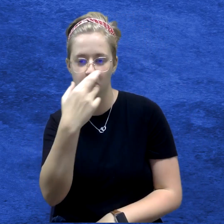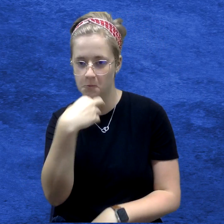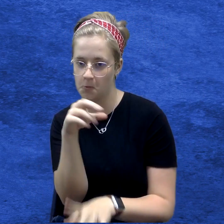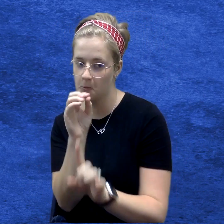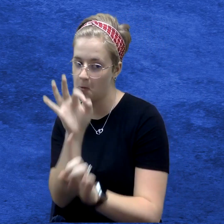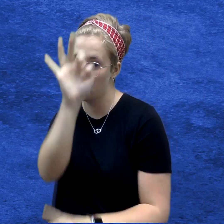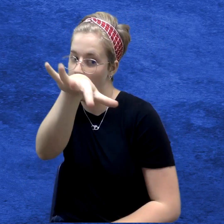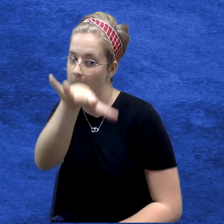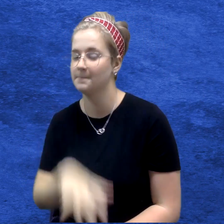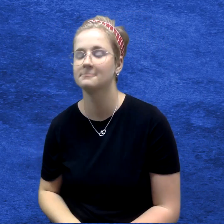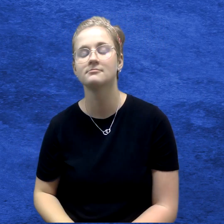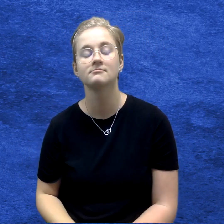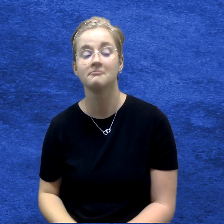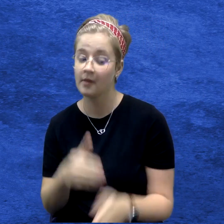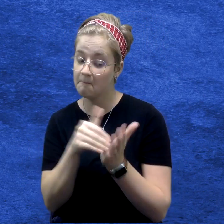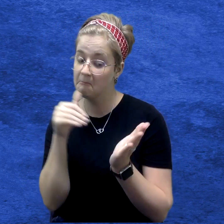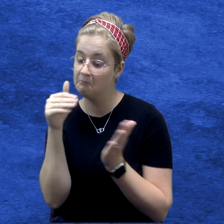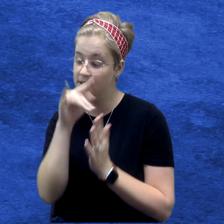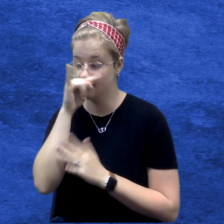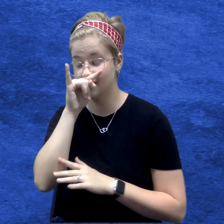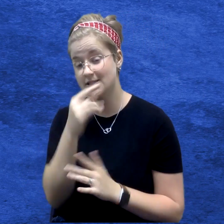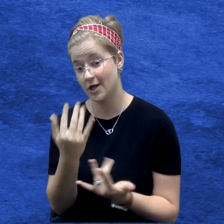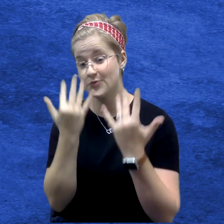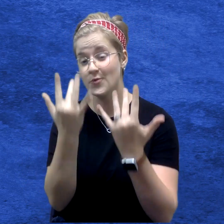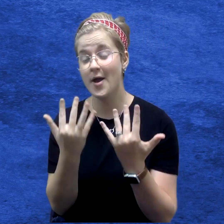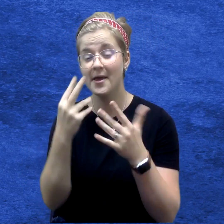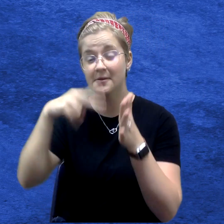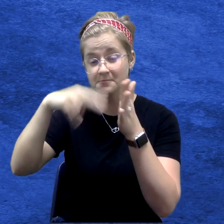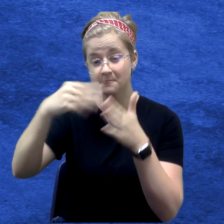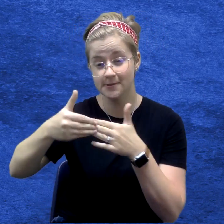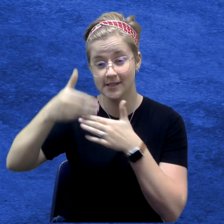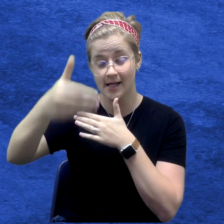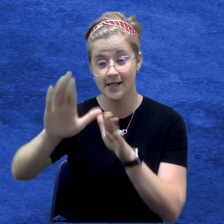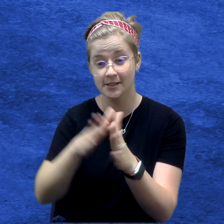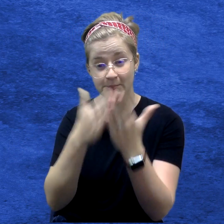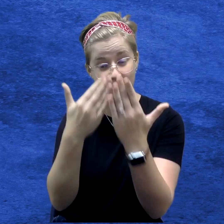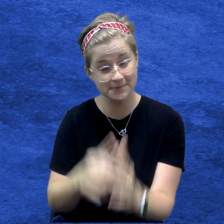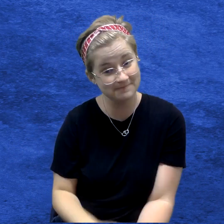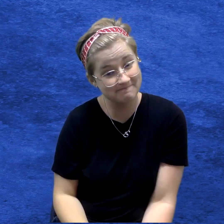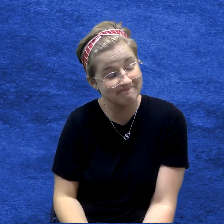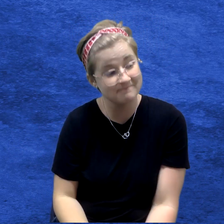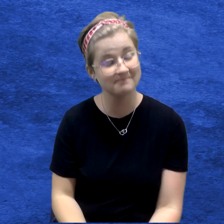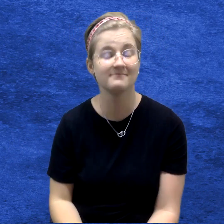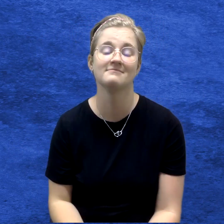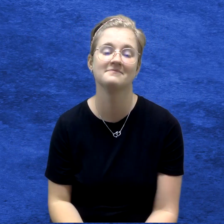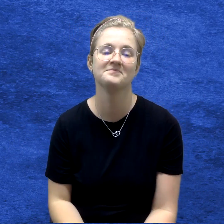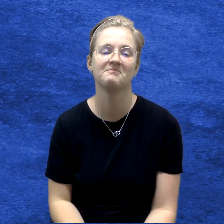“Millions of kids are waiting to read his next book,” she added sweetly.